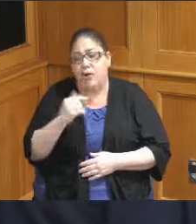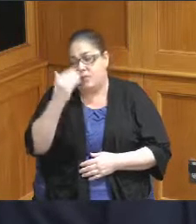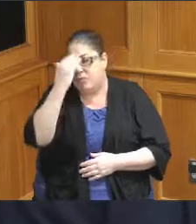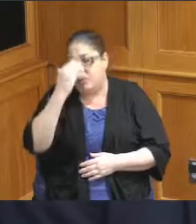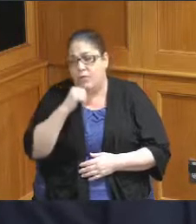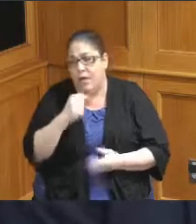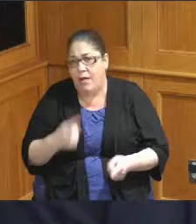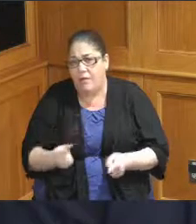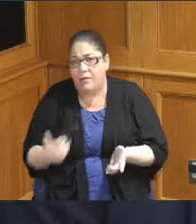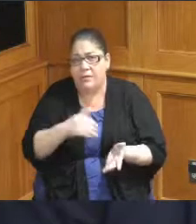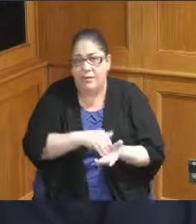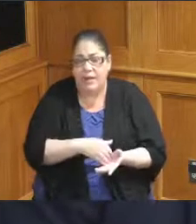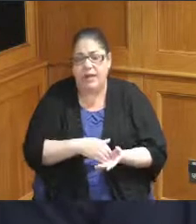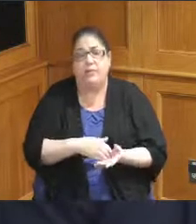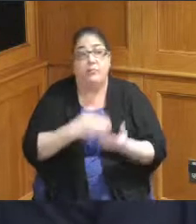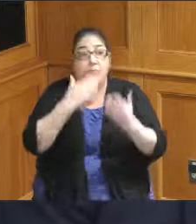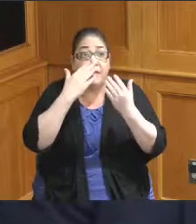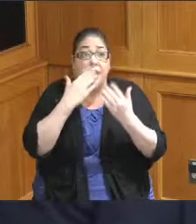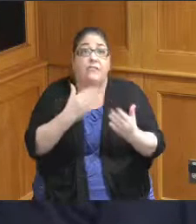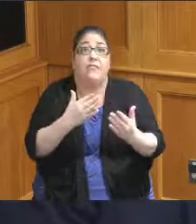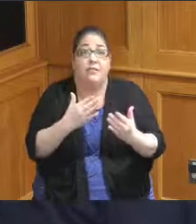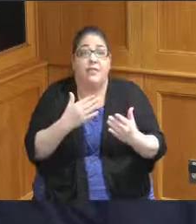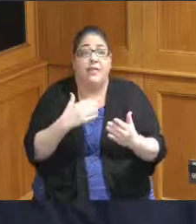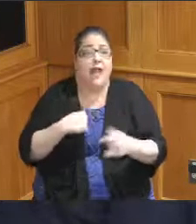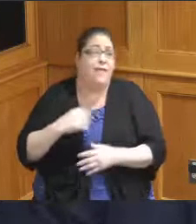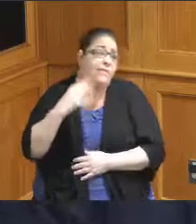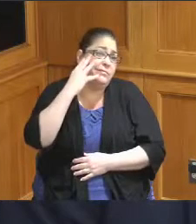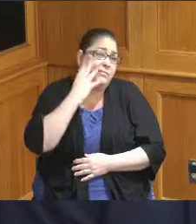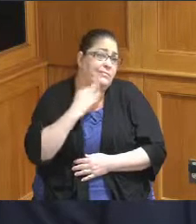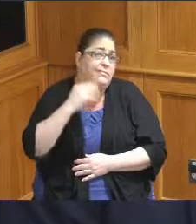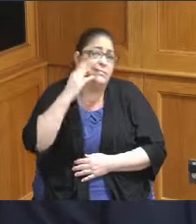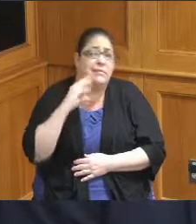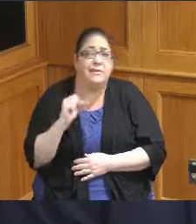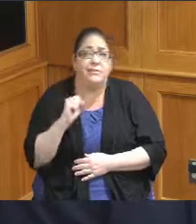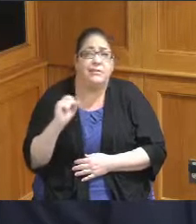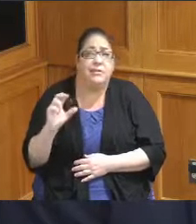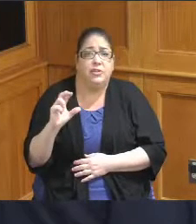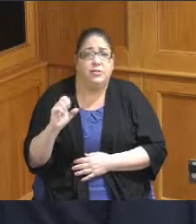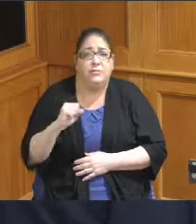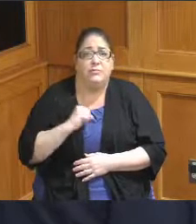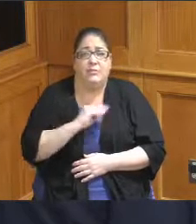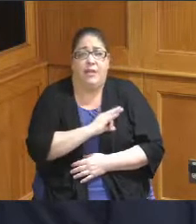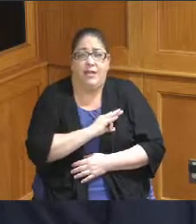and thankfully we had some senior staff there including yourself to make sure that you were